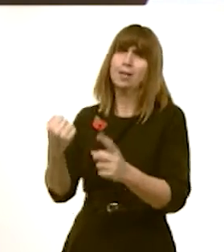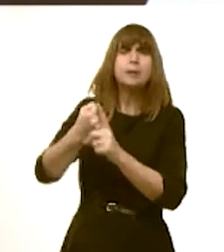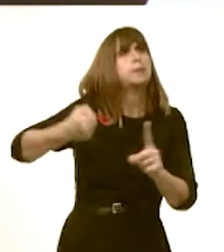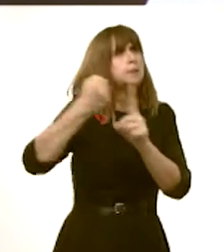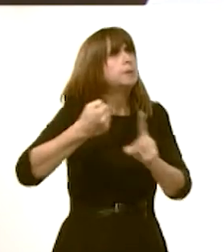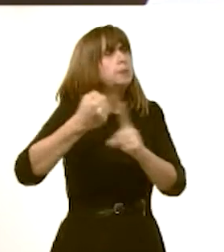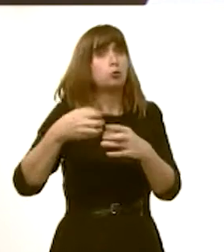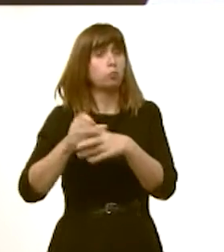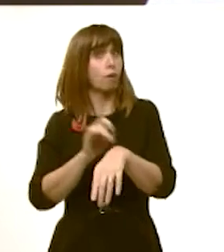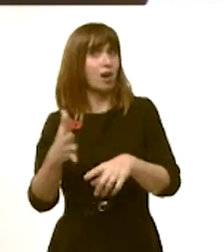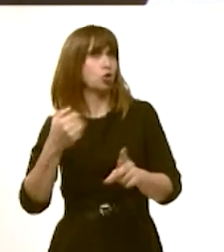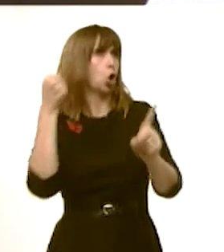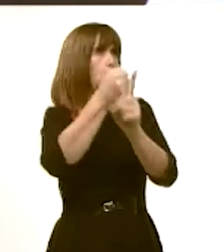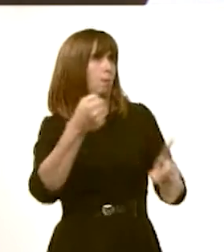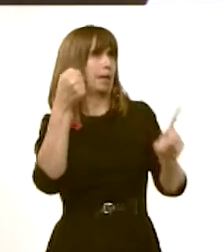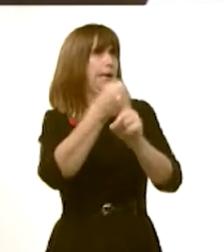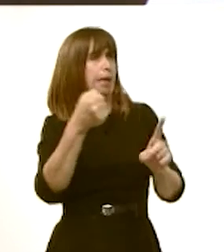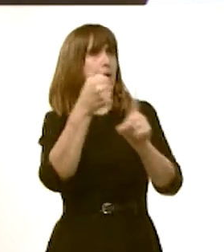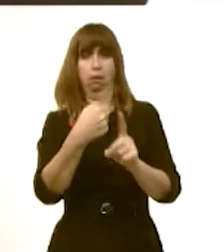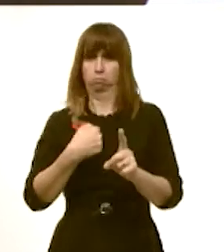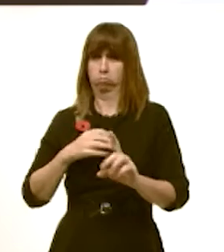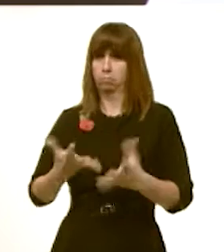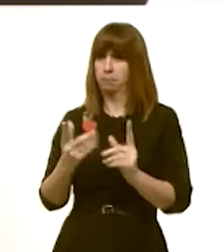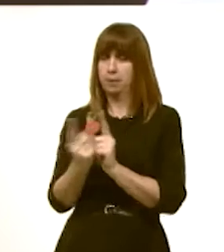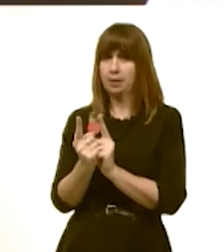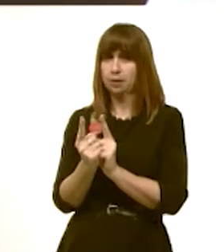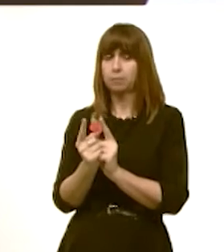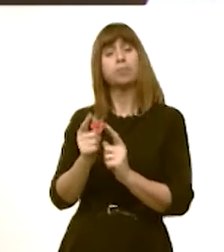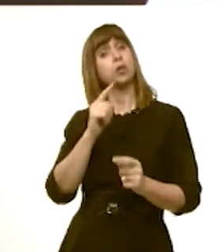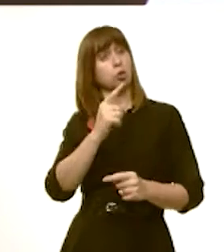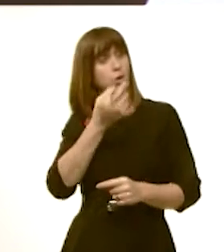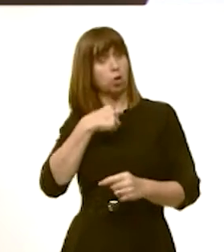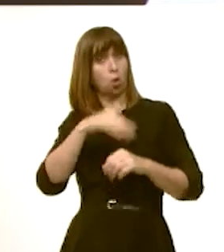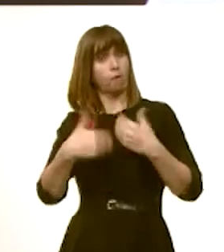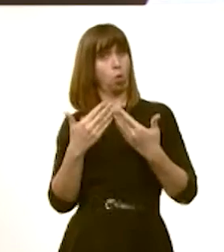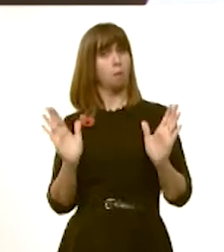Can I also say, that in terms of transparency, that is something that we are fully aware of?